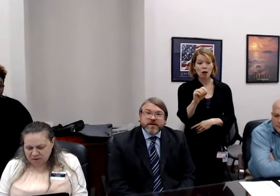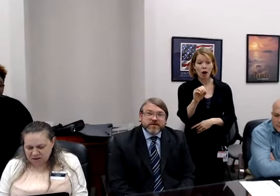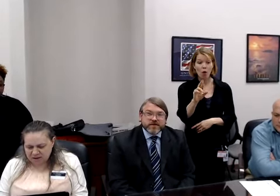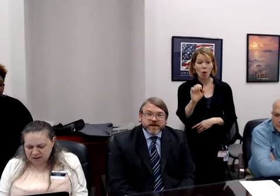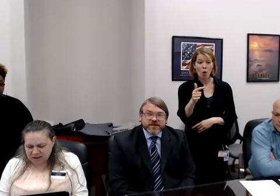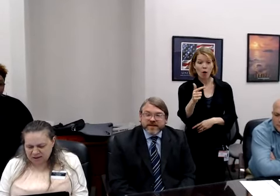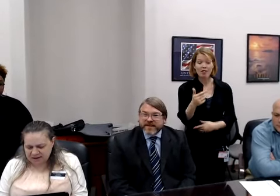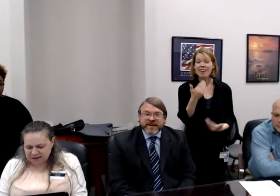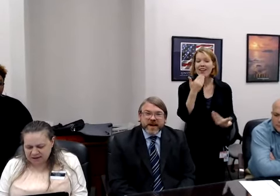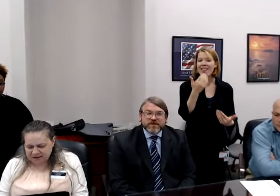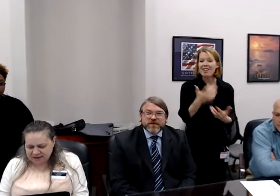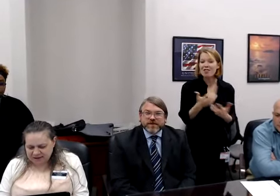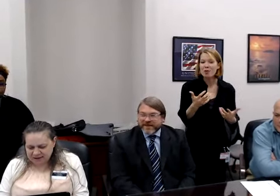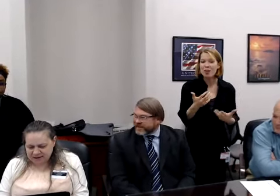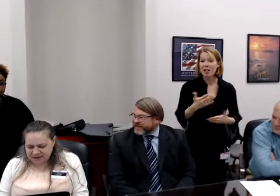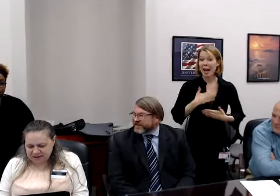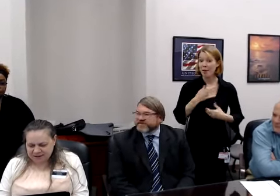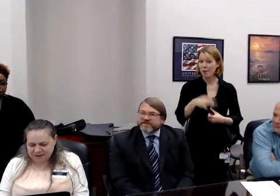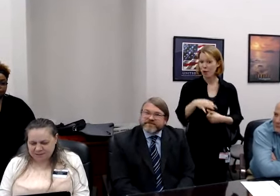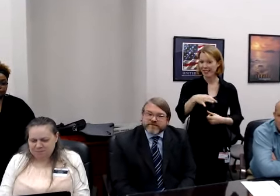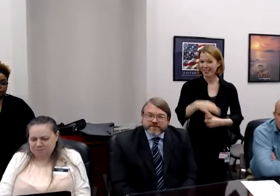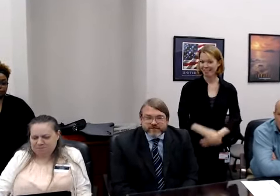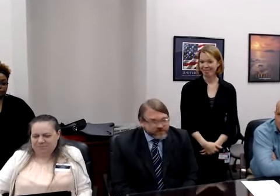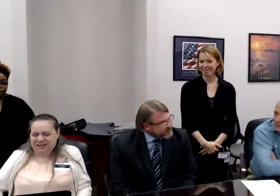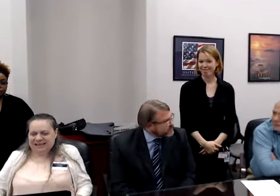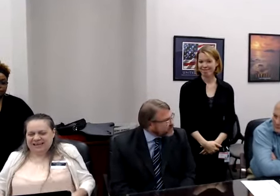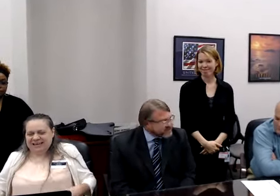Thank you so much and happy voting! [Zach] Thank you.